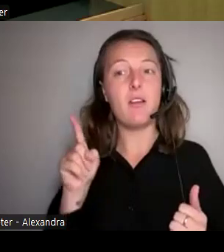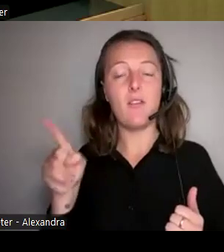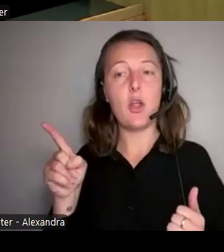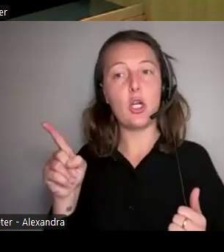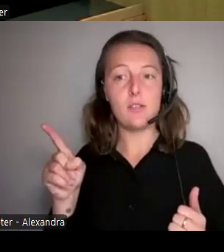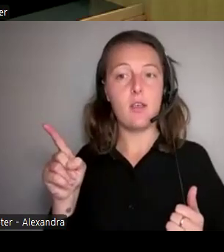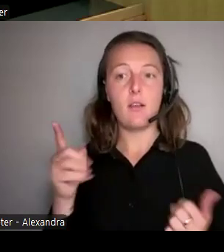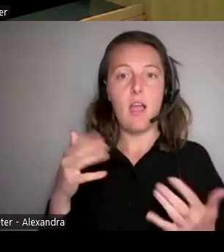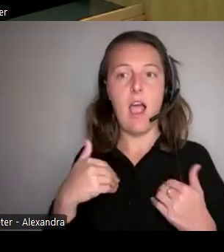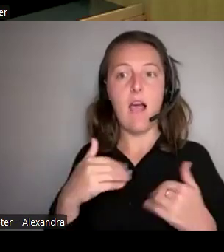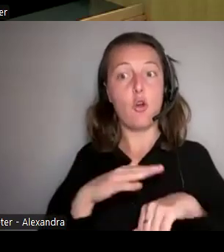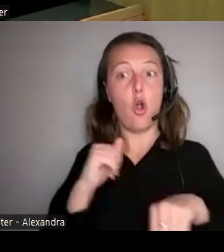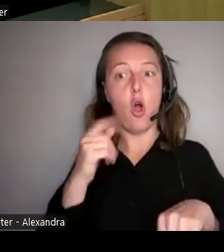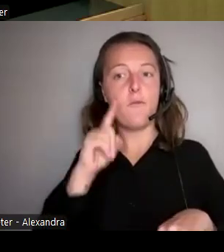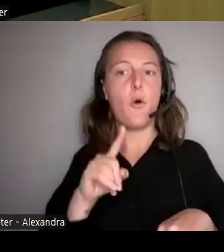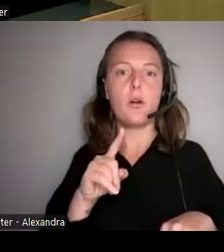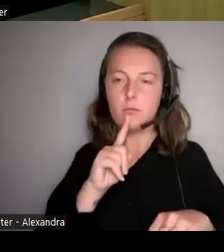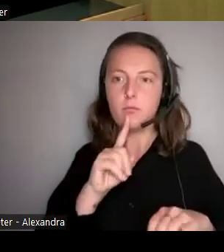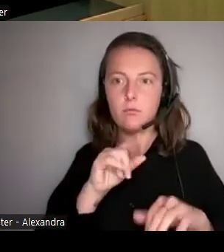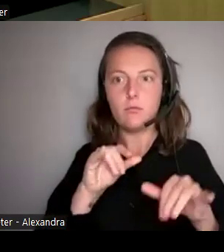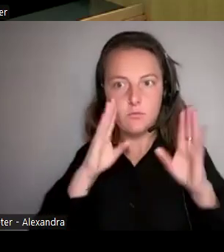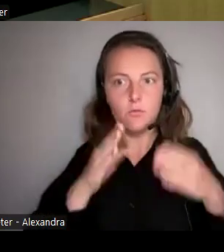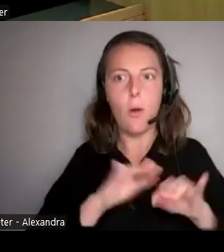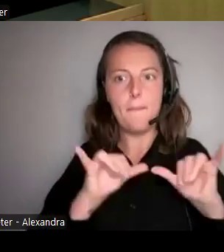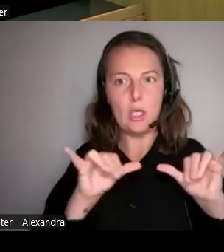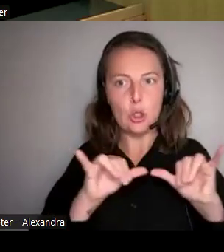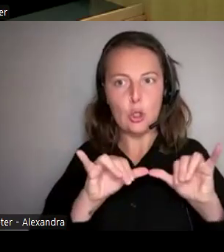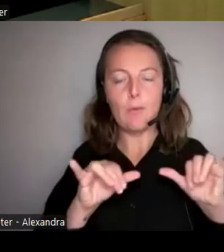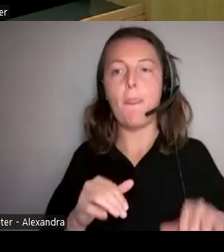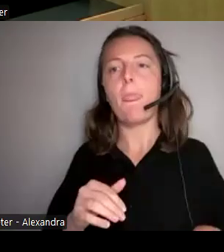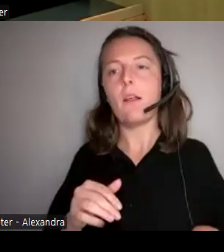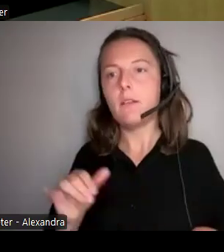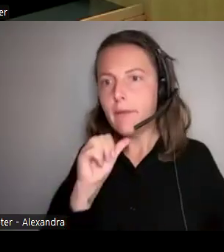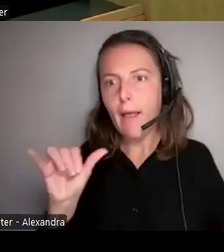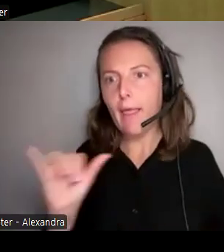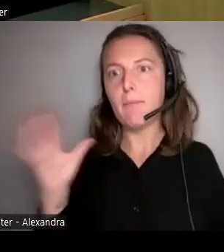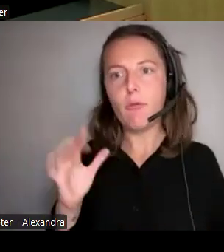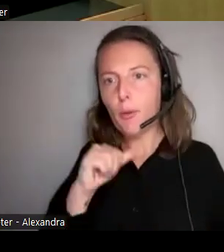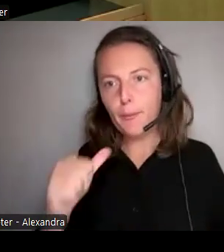um there's a call to be very measurementoriented. um not that we were never measurementoriented,